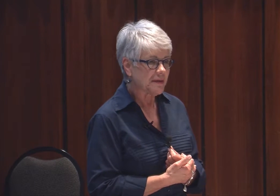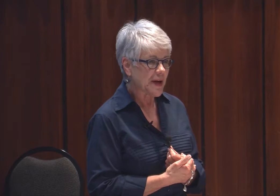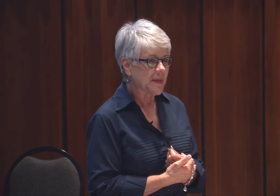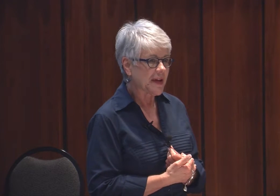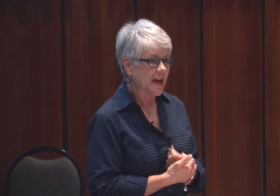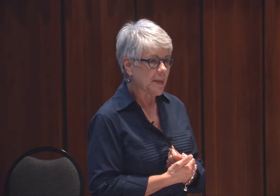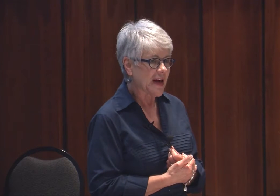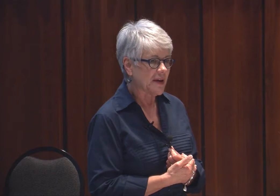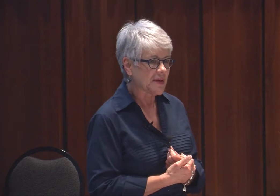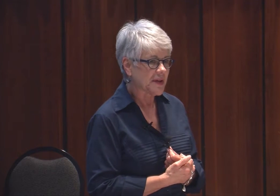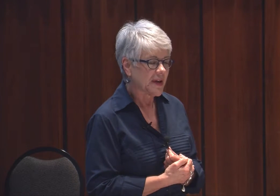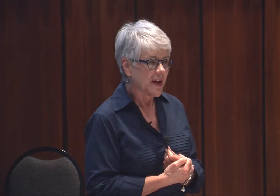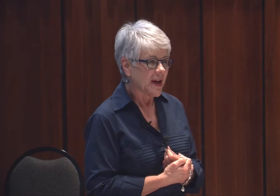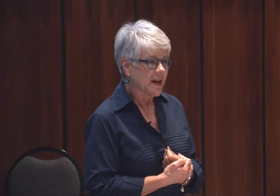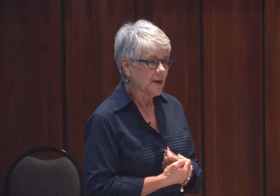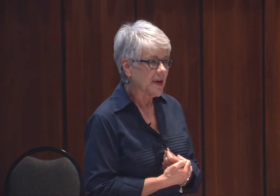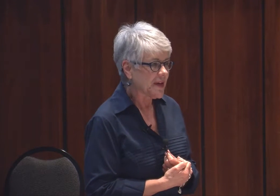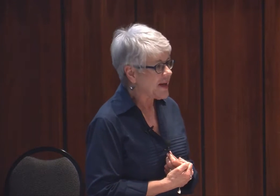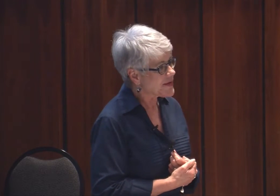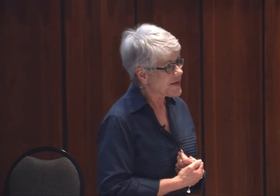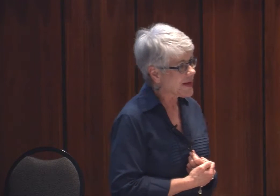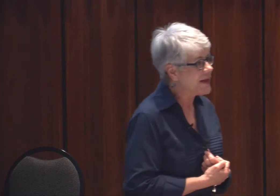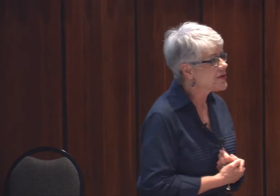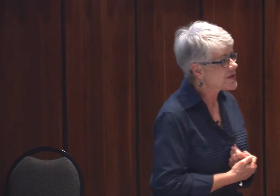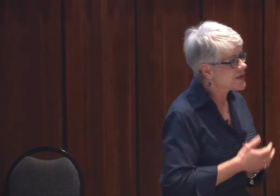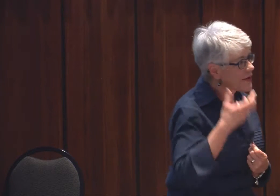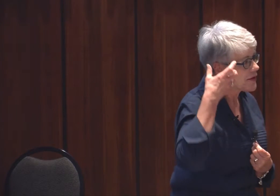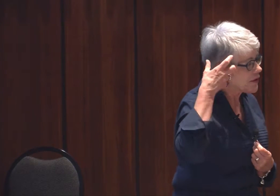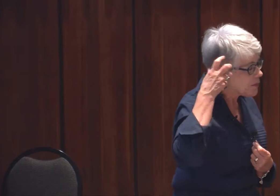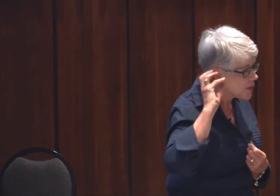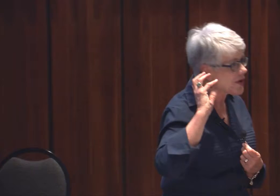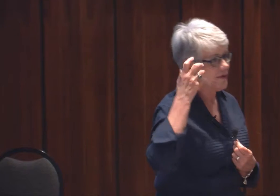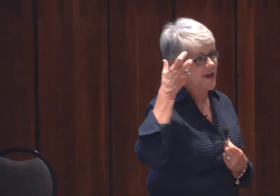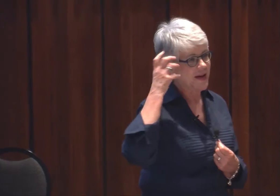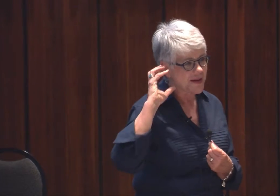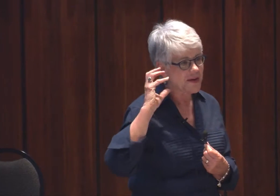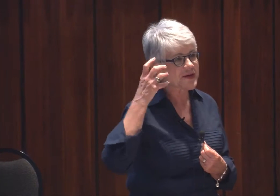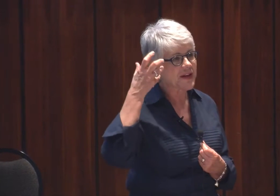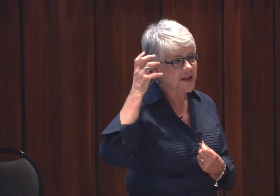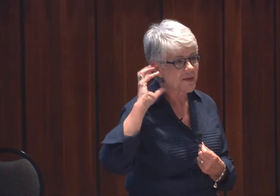family about, you know, well yes the ears work fine. There's nothing wrong